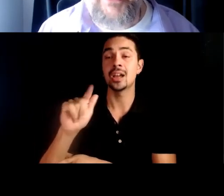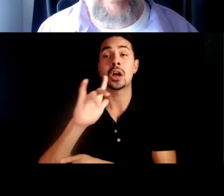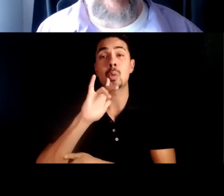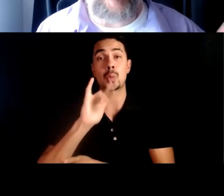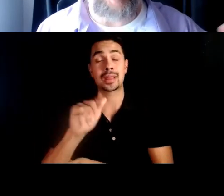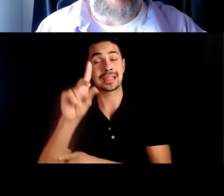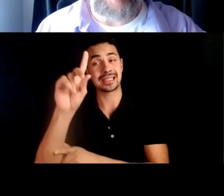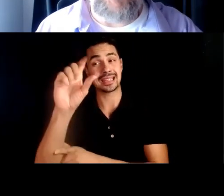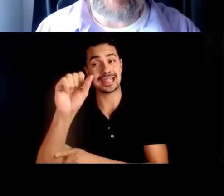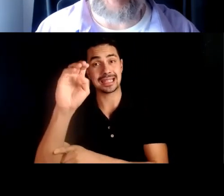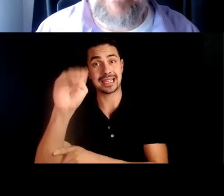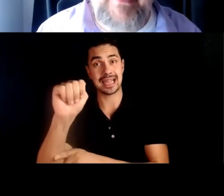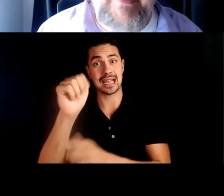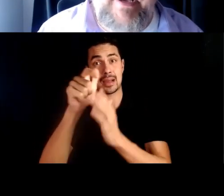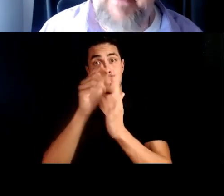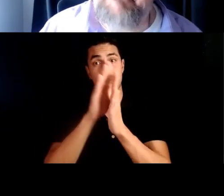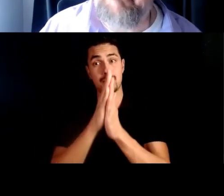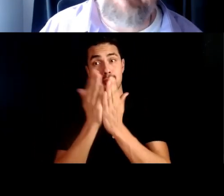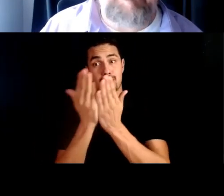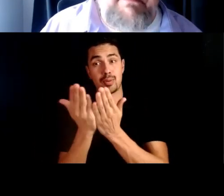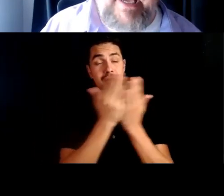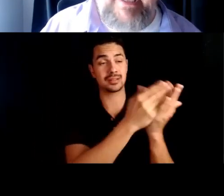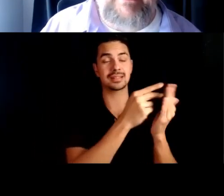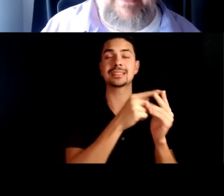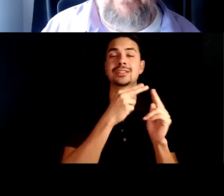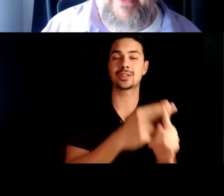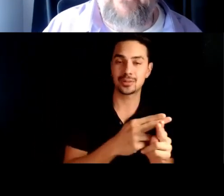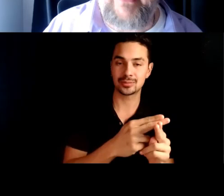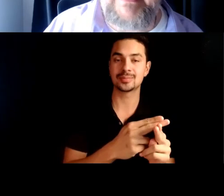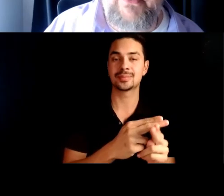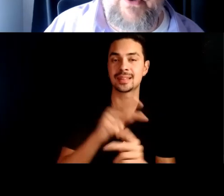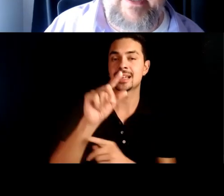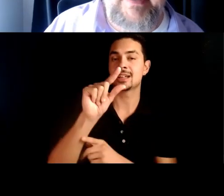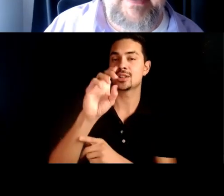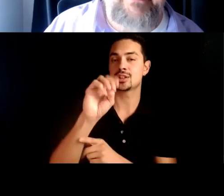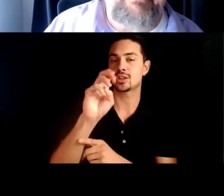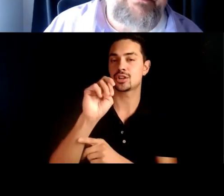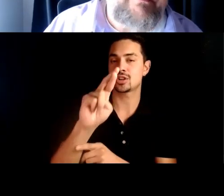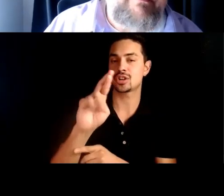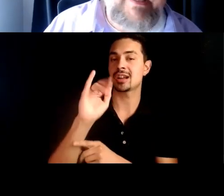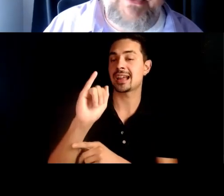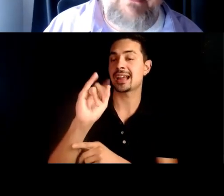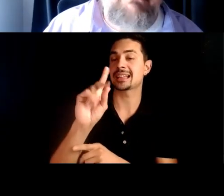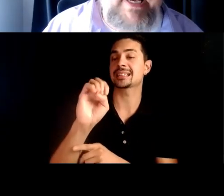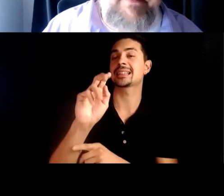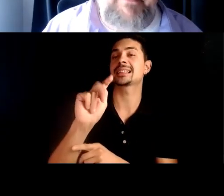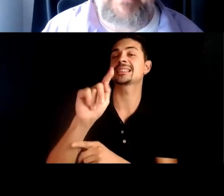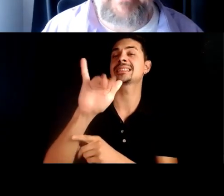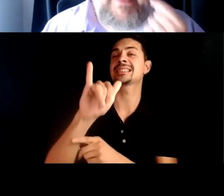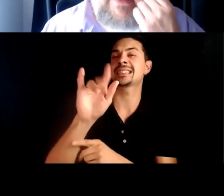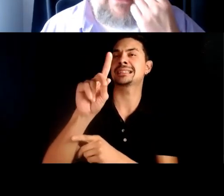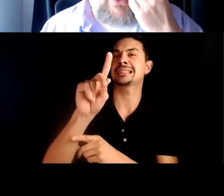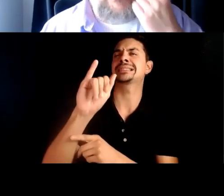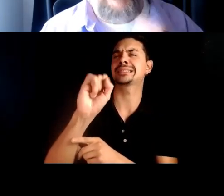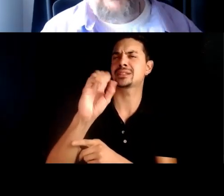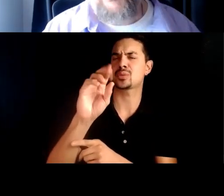So again, was he ahead of his time? Yeah, in a lot of ways he was. So many people today though,